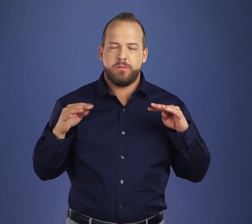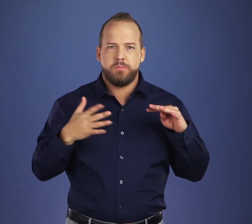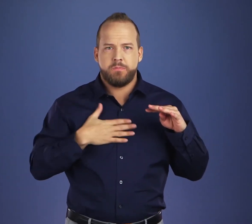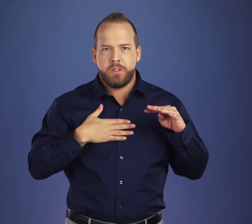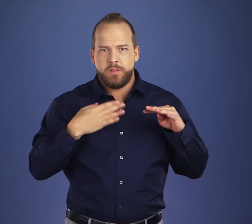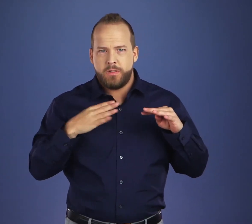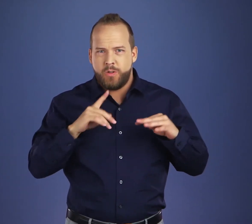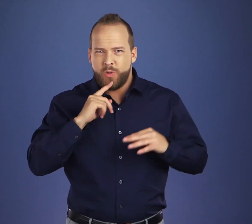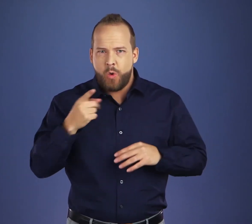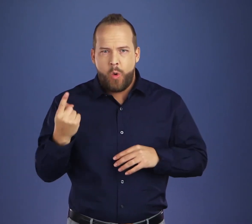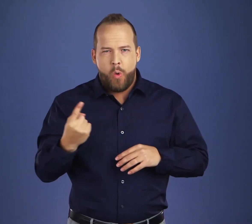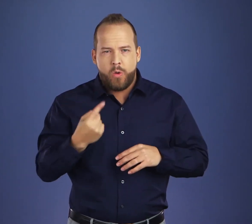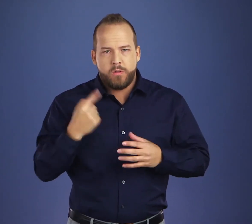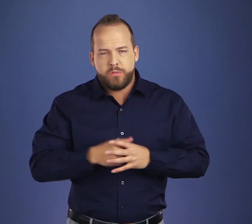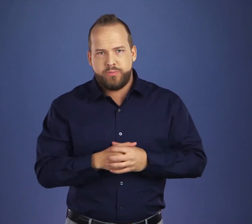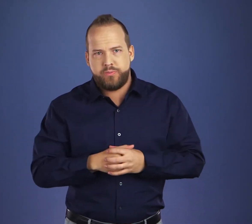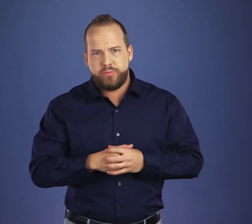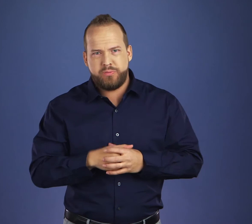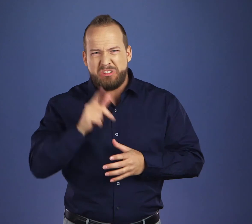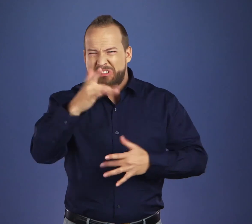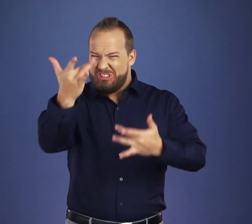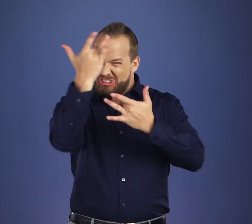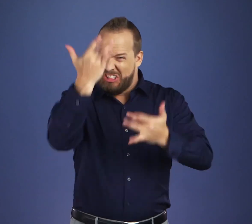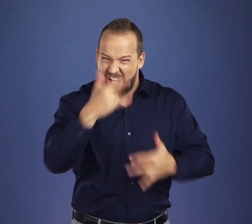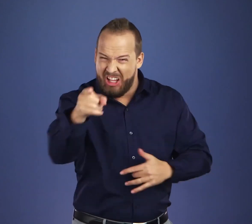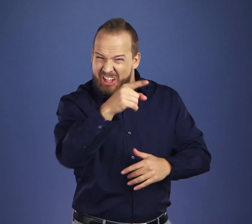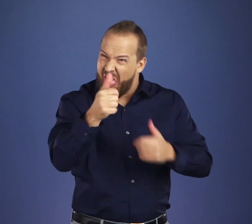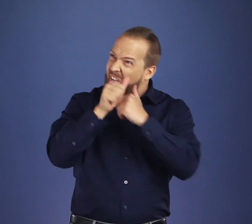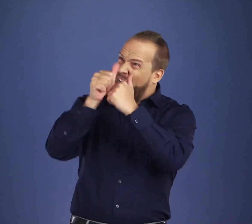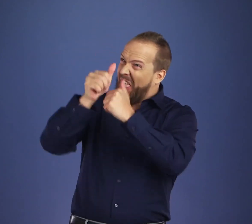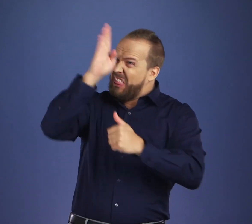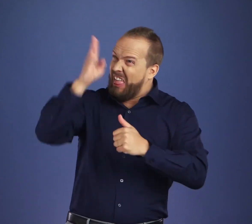This group doesn’t need it, and I won’t have it! To hell with it!”